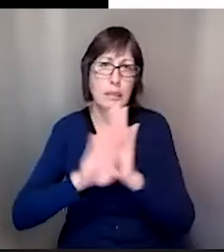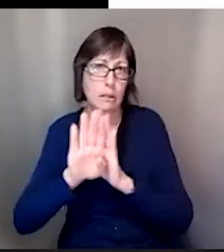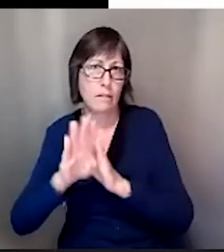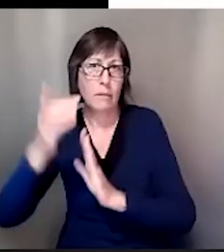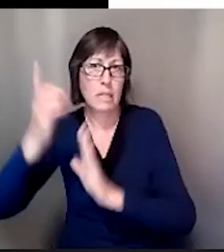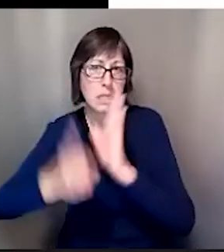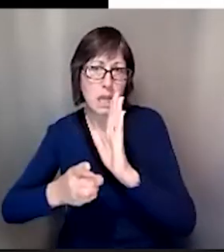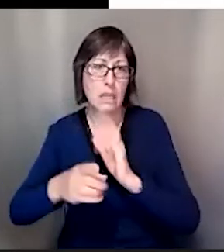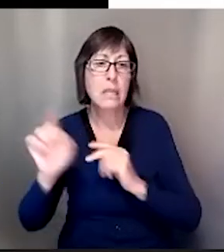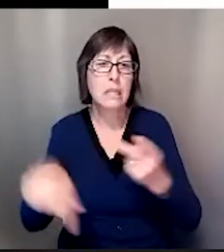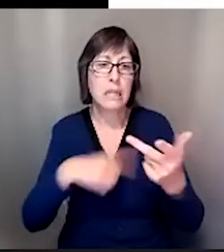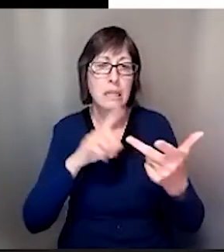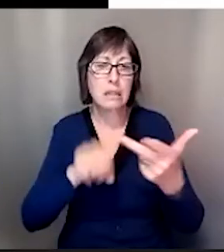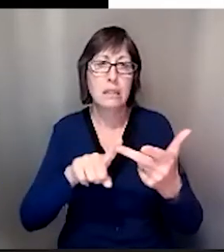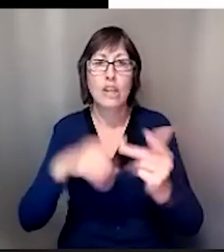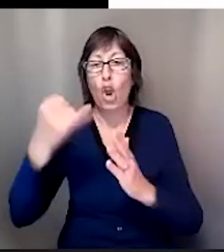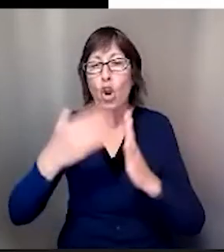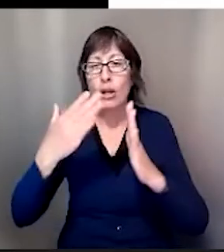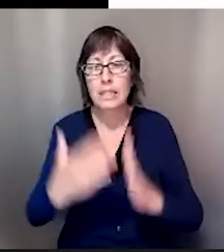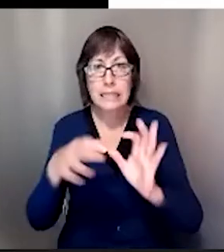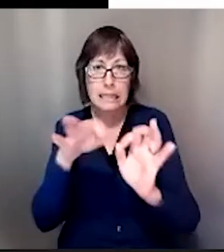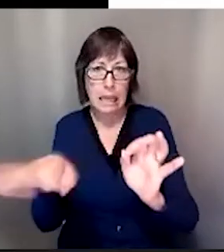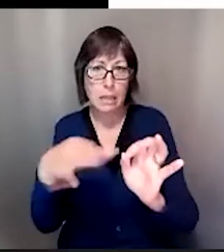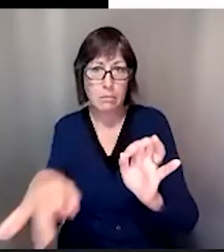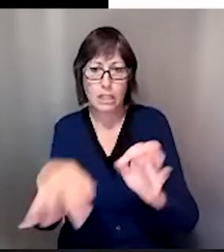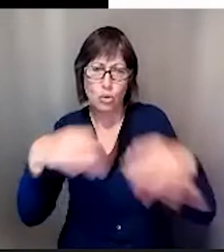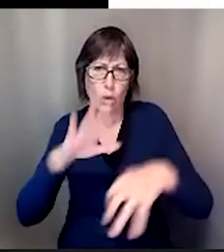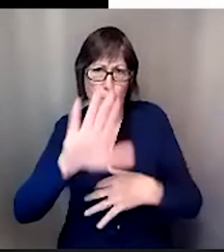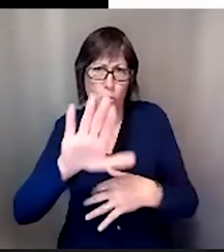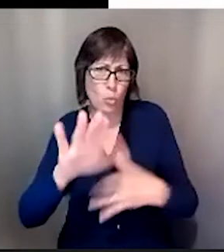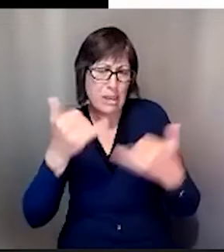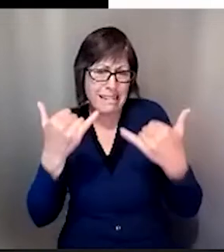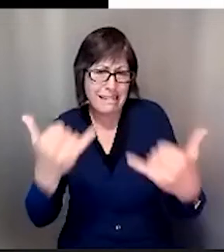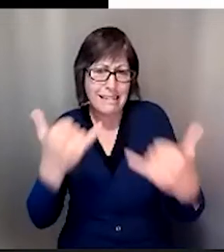Artist Statement that describes your current artistic practice and the themes in your work.